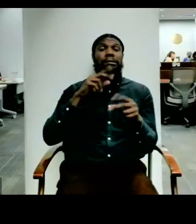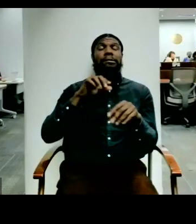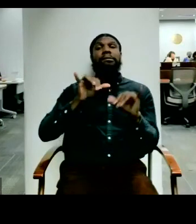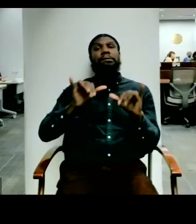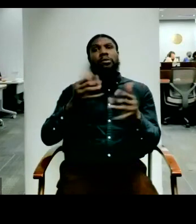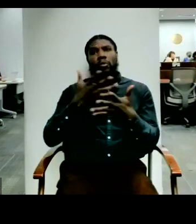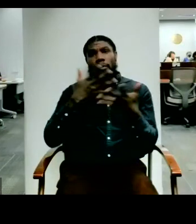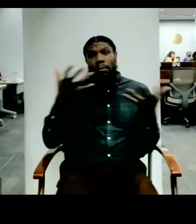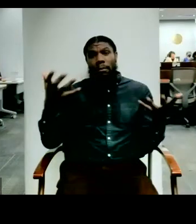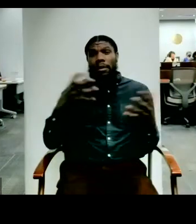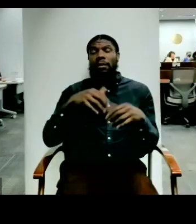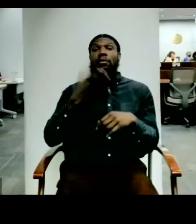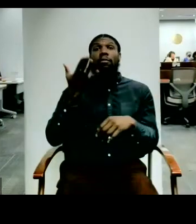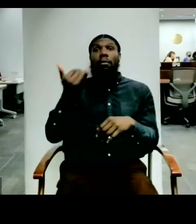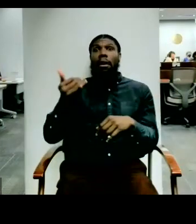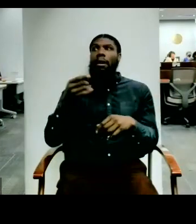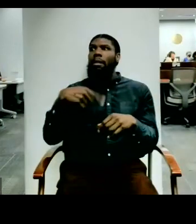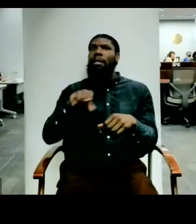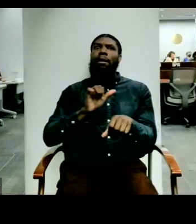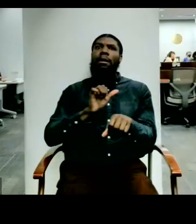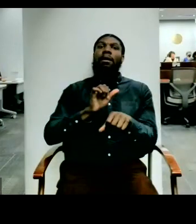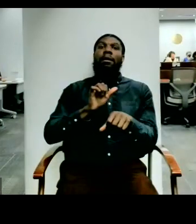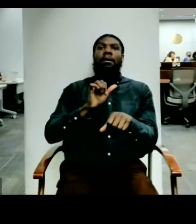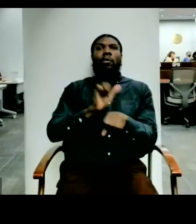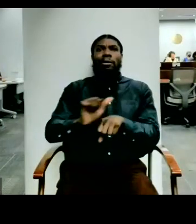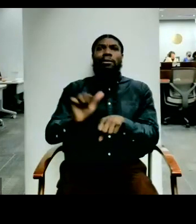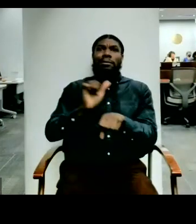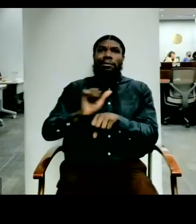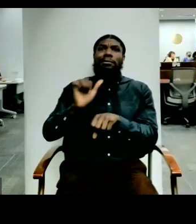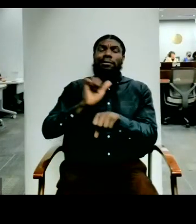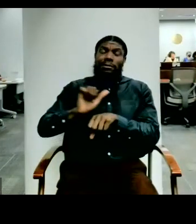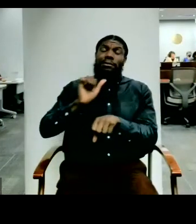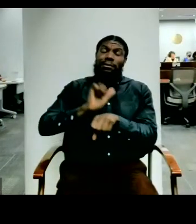because we have people who are leaving jobs for either health reasons or otherwise